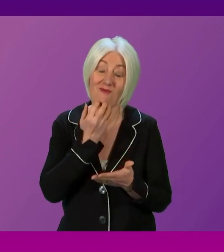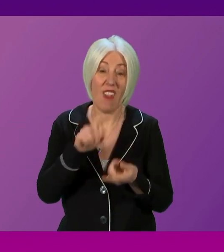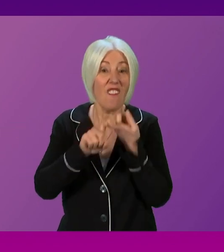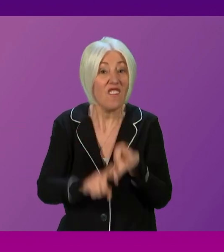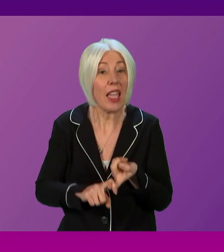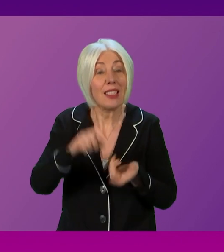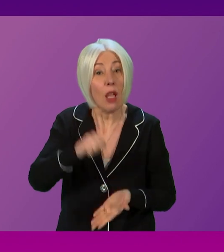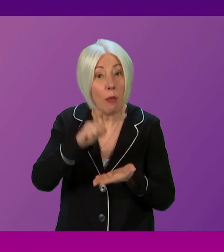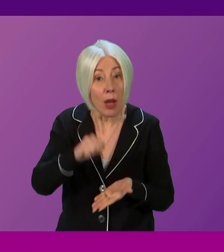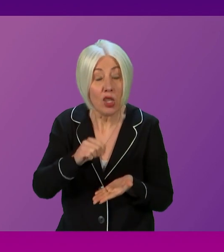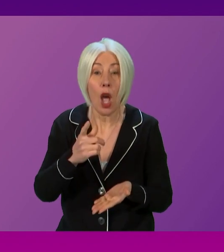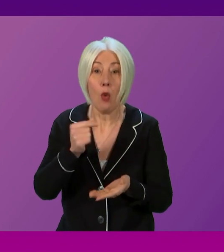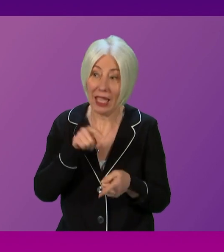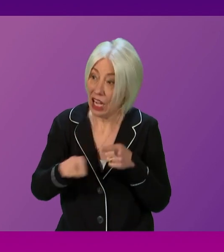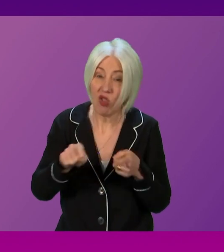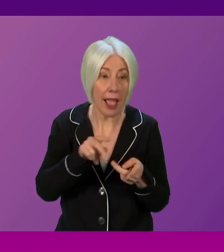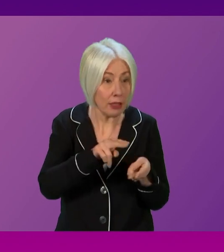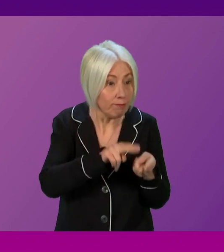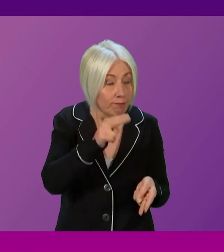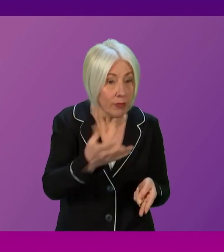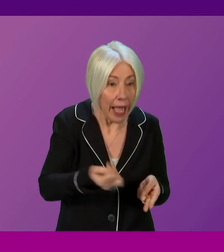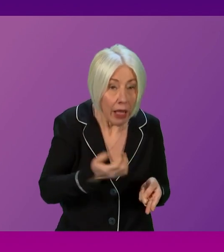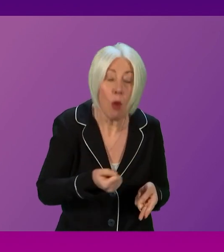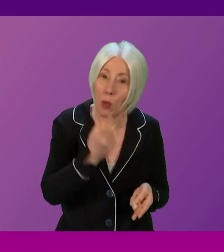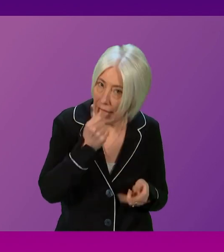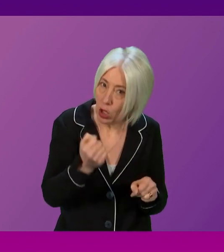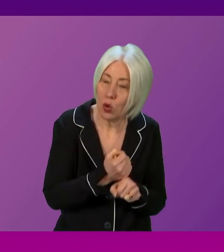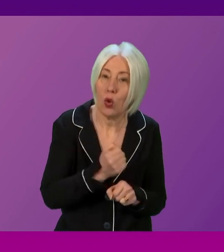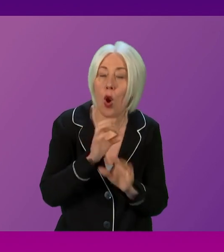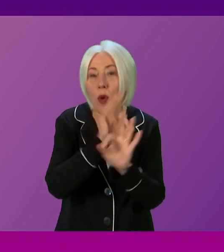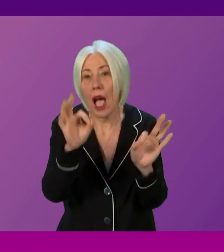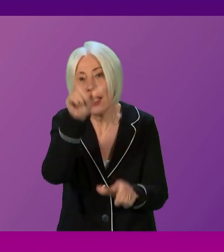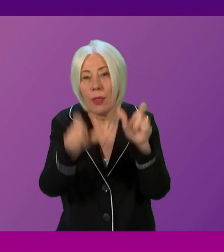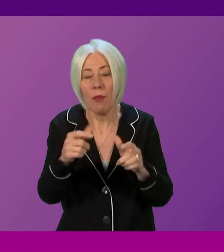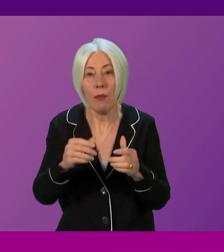can increase revenue, we are doing so by asking those who earn the most to pay a little bit more